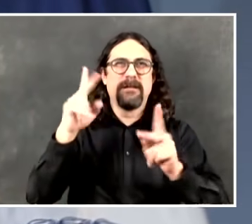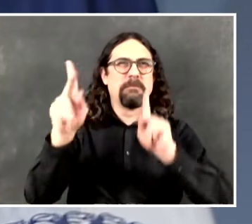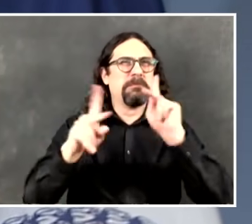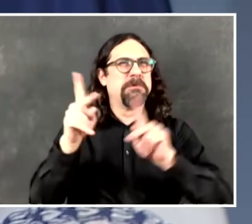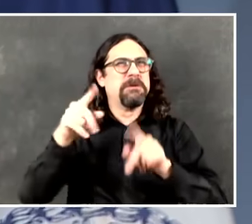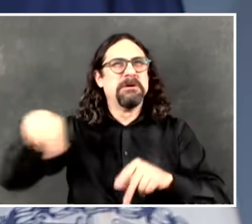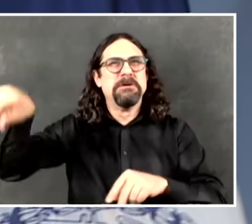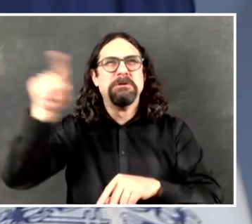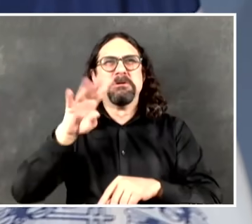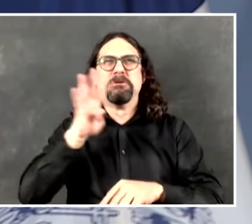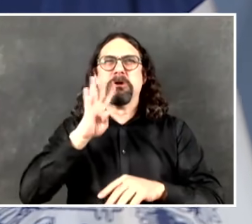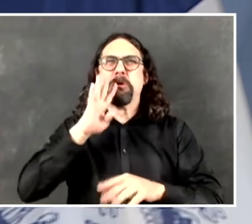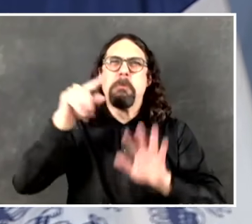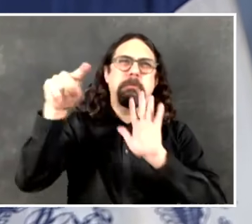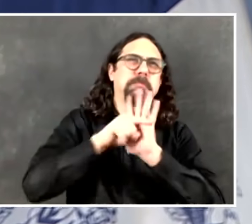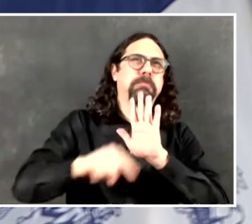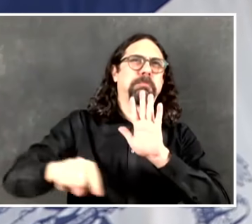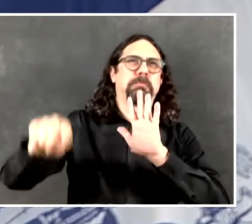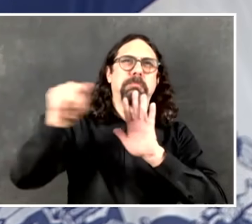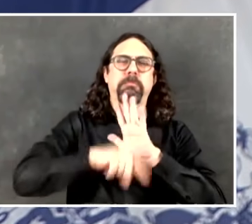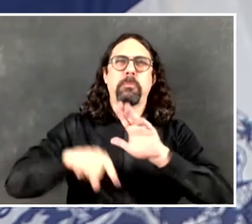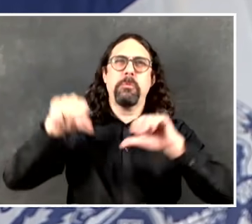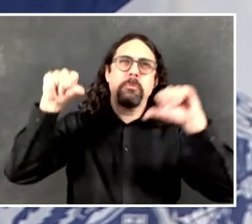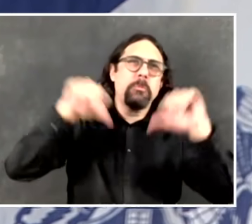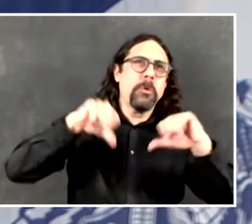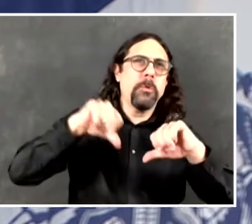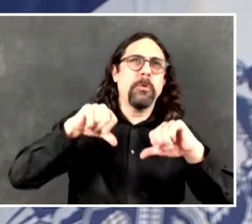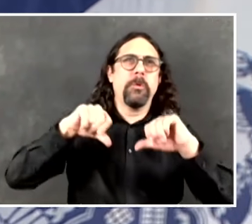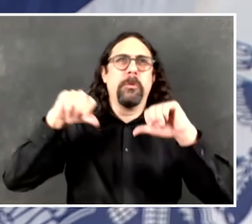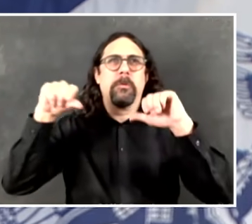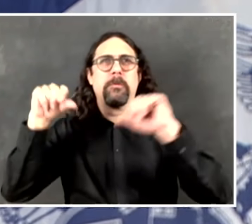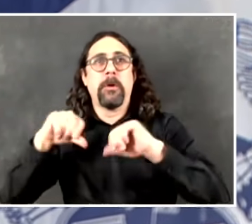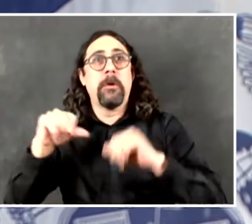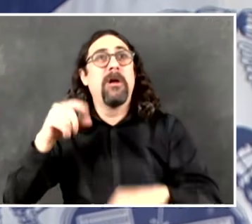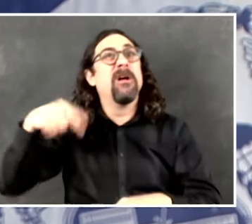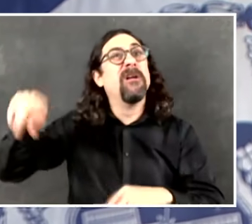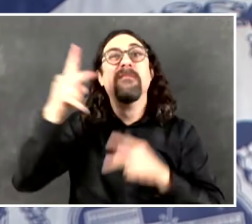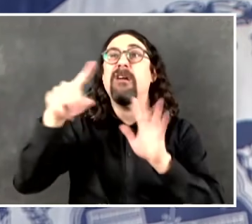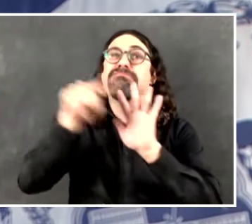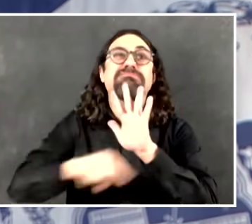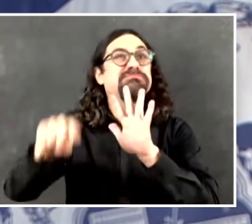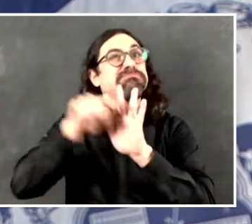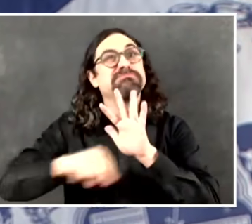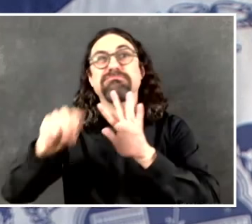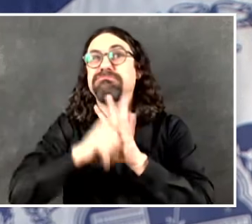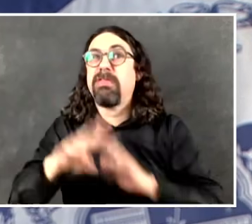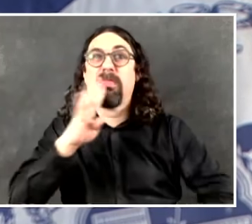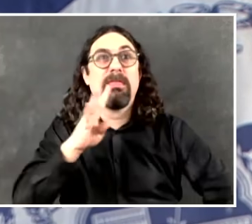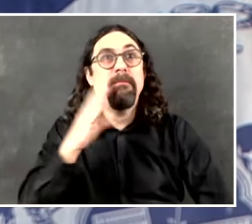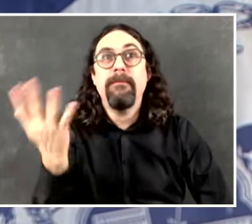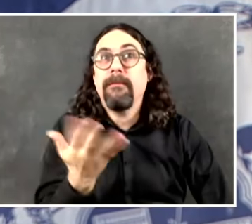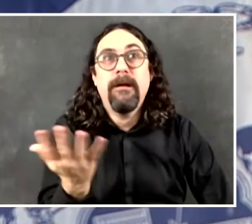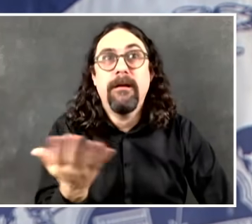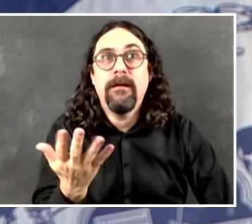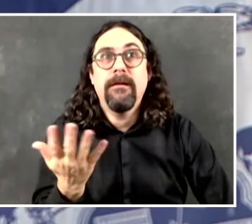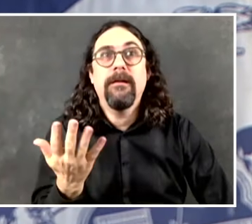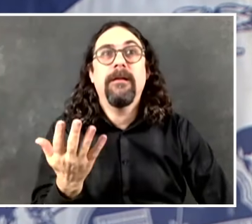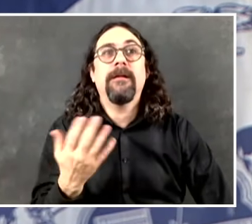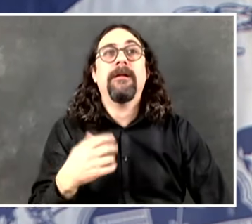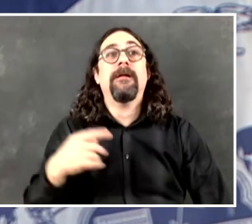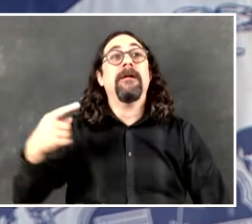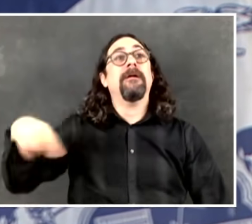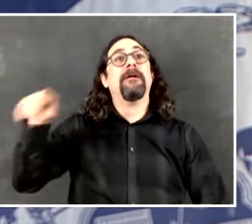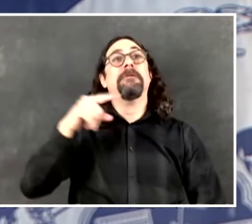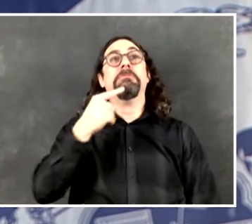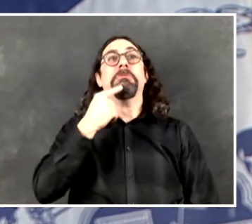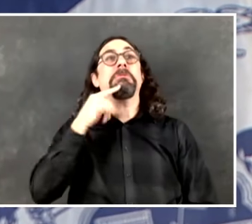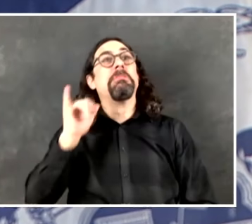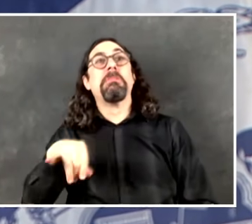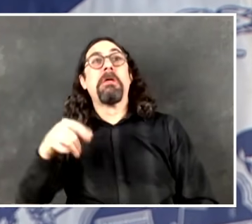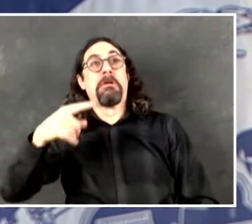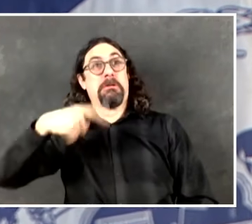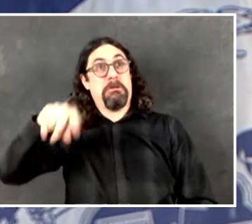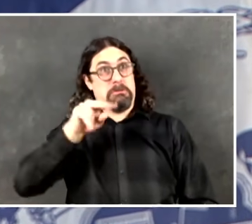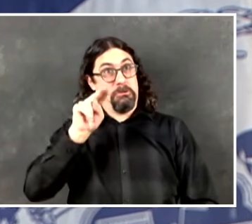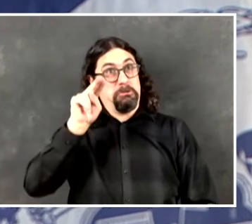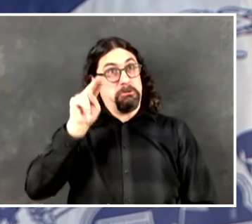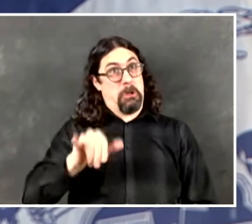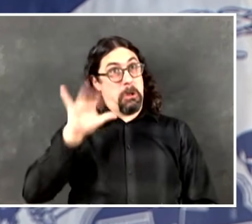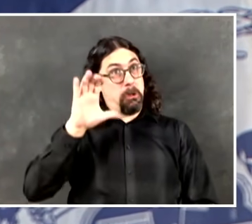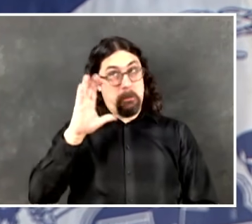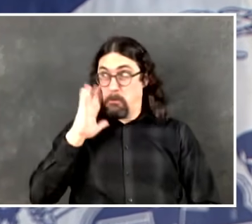SAYERS COMING OUT